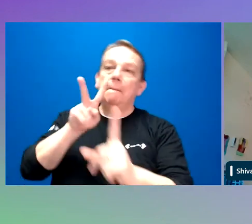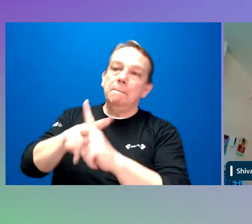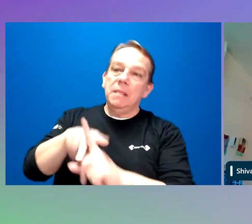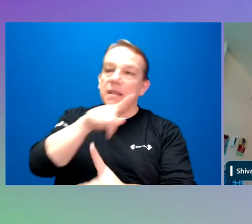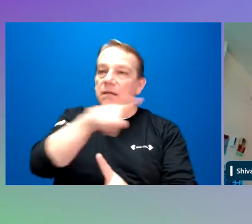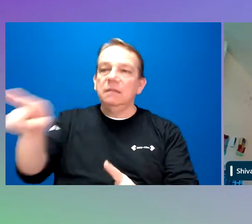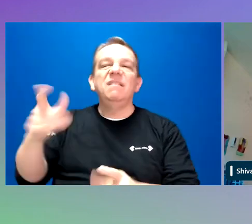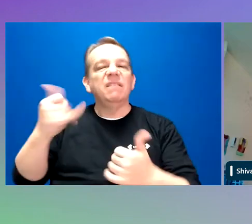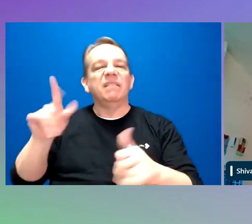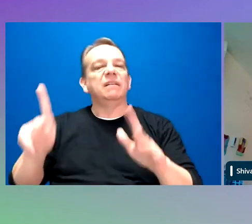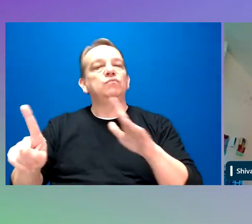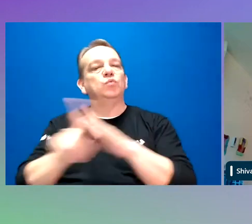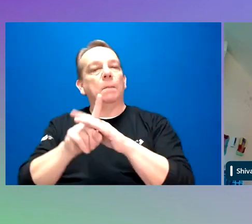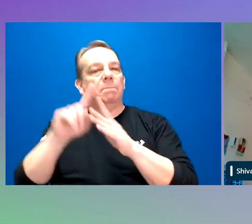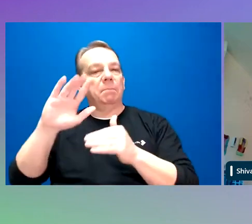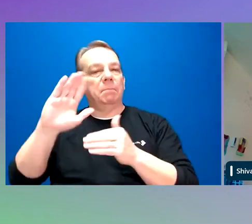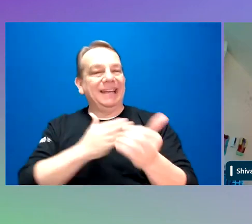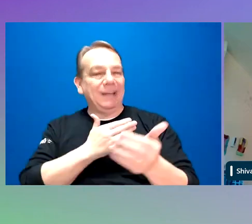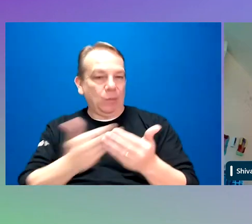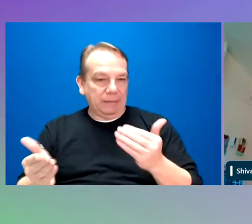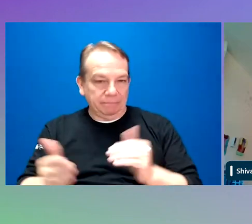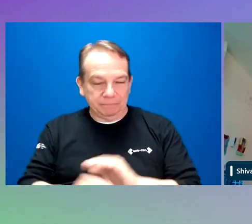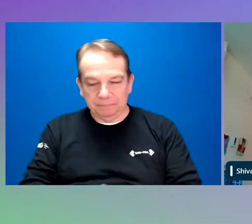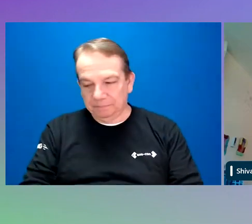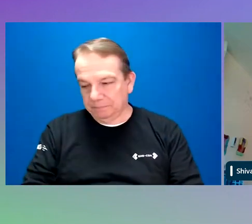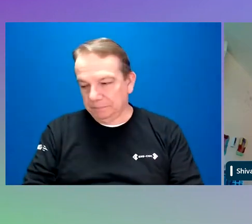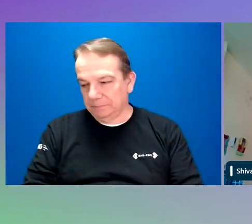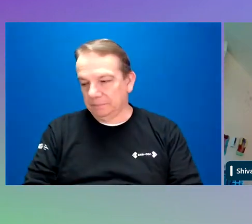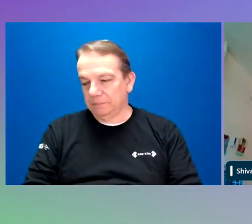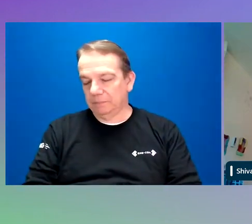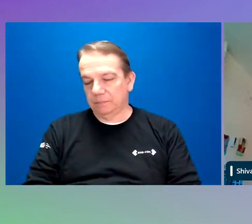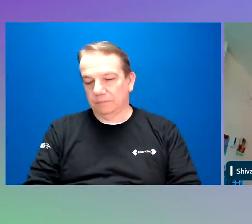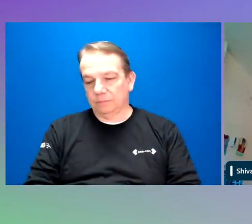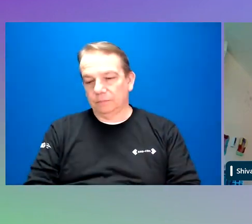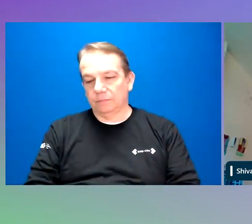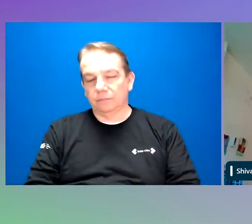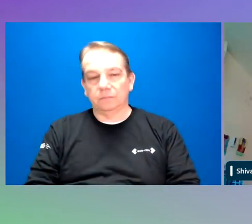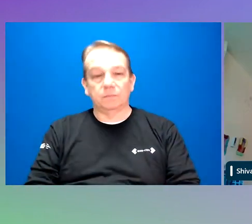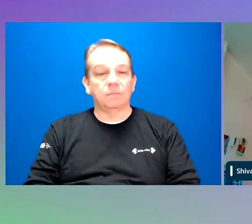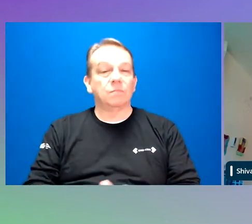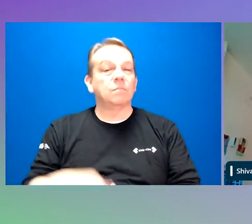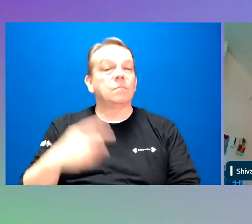for them for those sessions. Um,